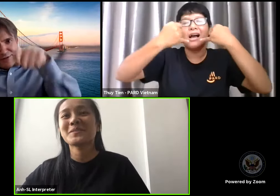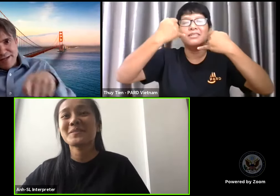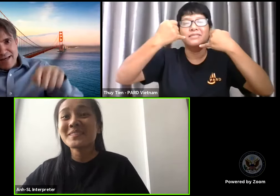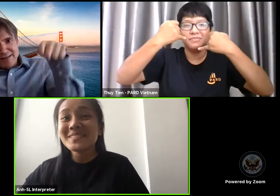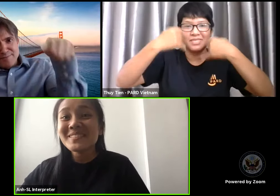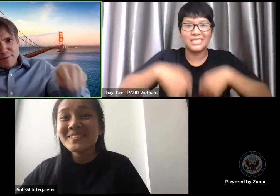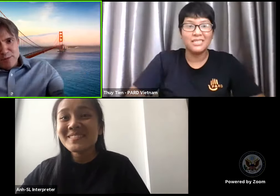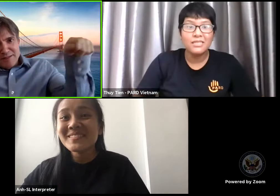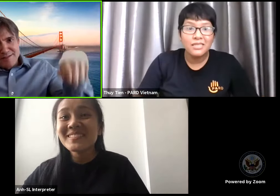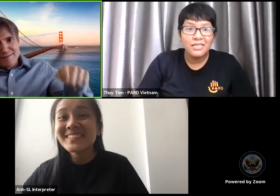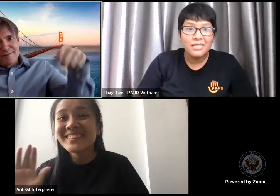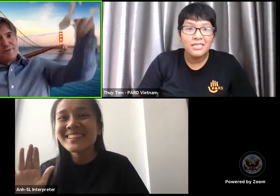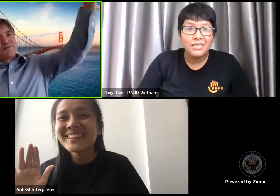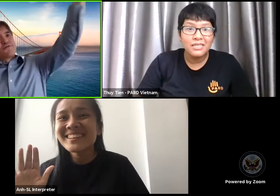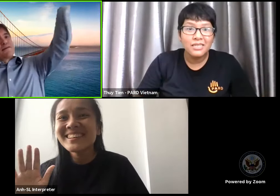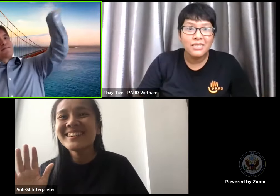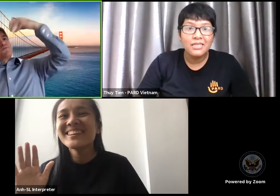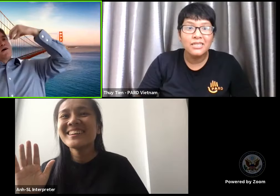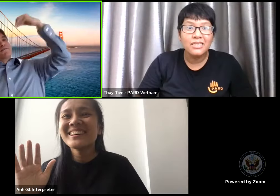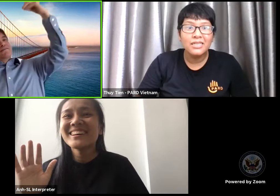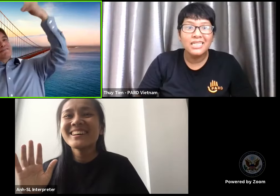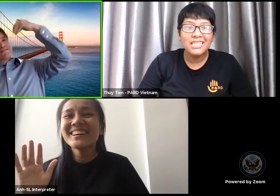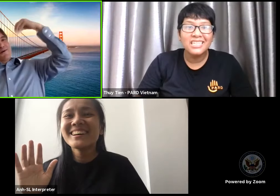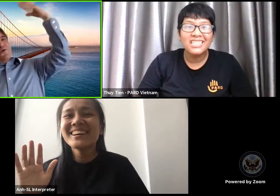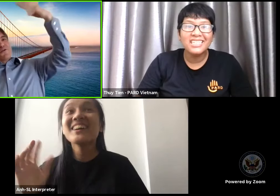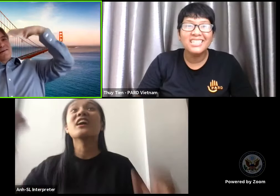[Jason] You cut it up in pieces or do you try to swallow it the whole thing?